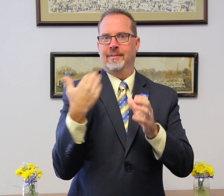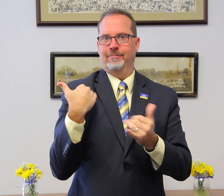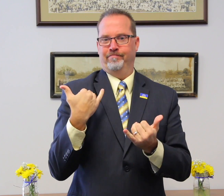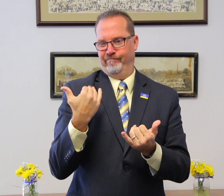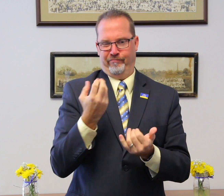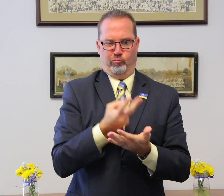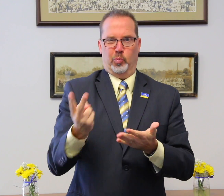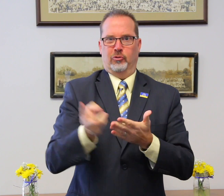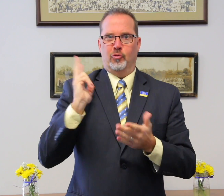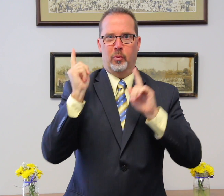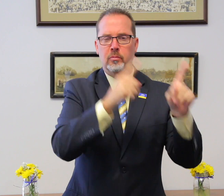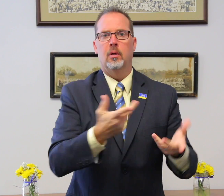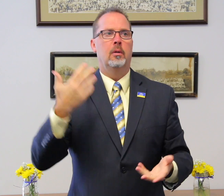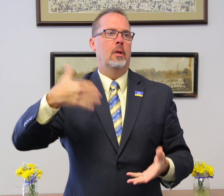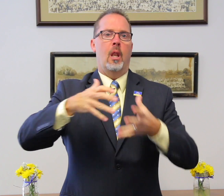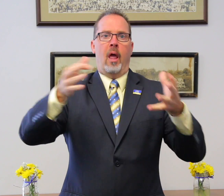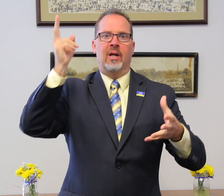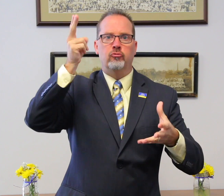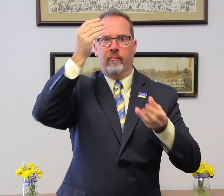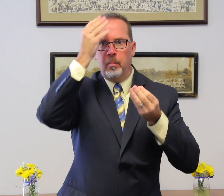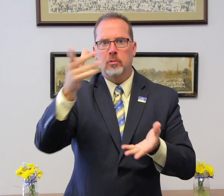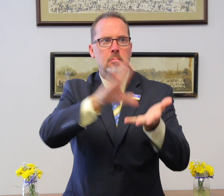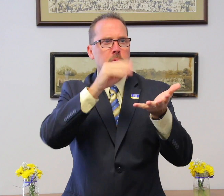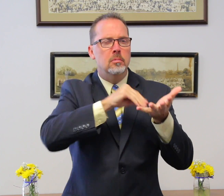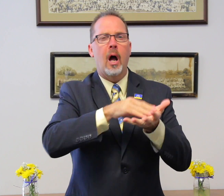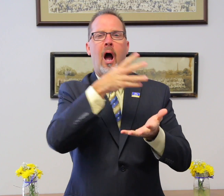to October. When we went two weeks ago we were able to see the exhibit, learn about